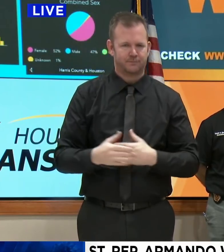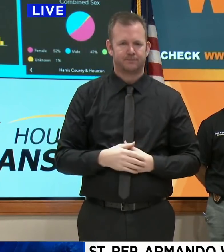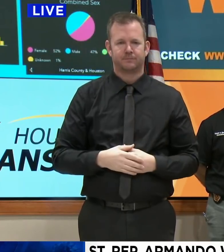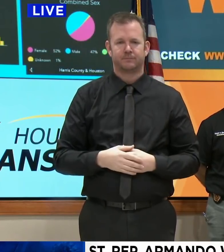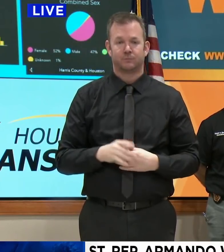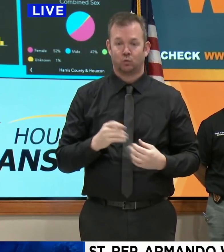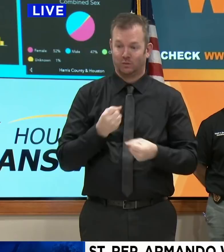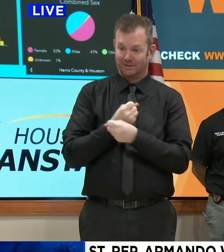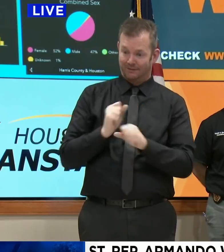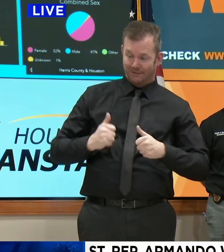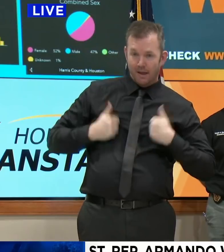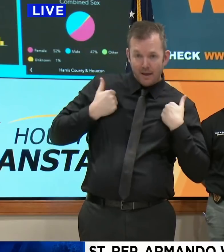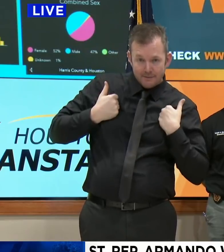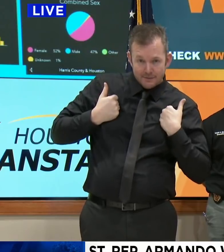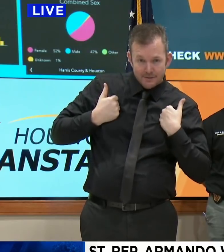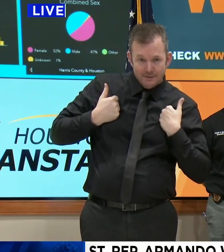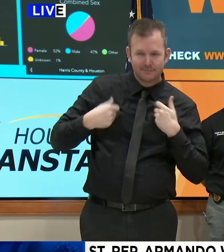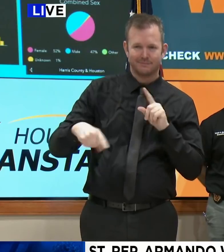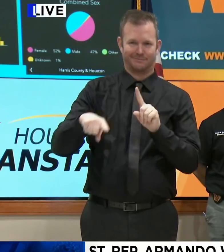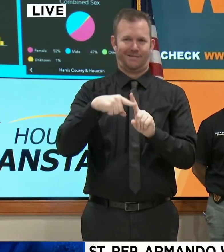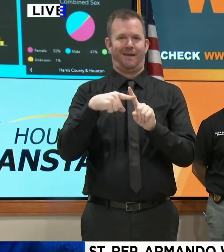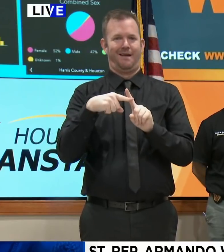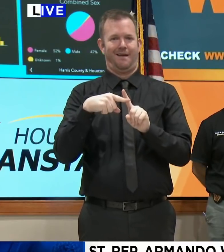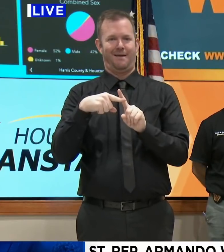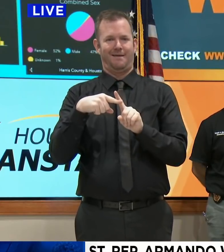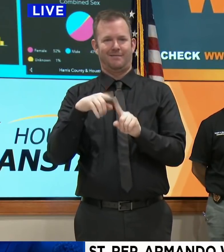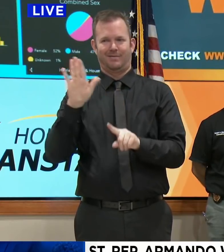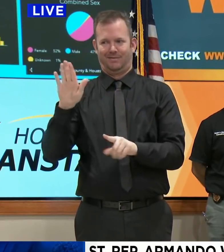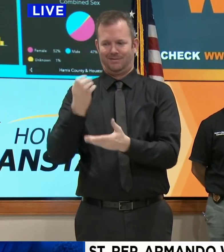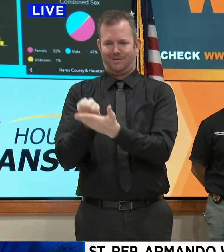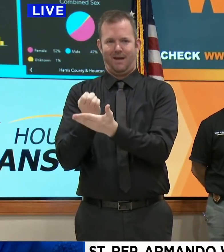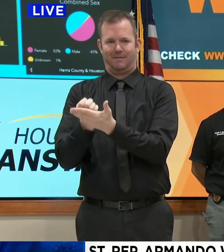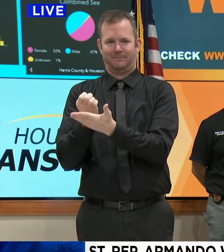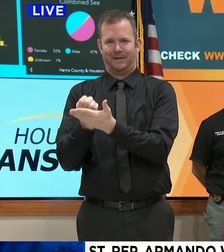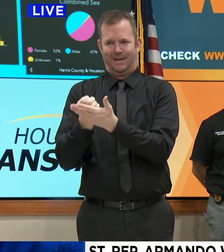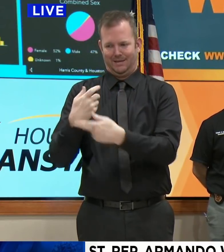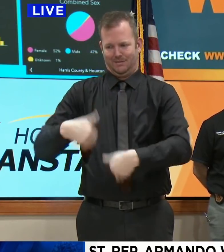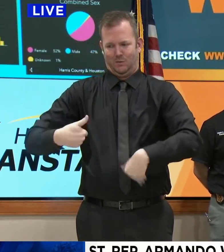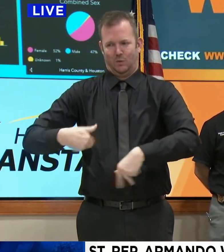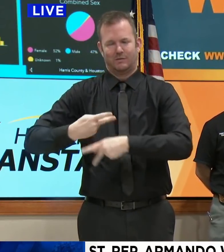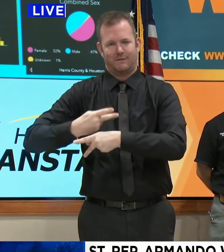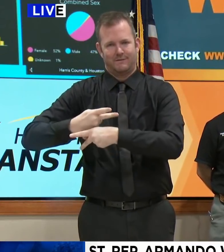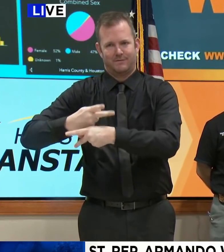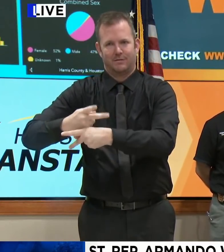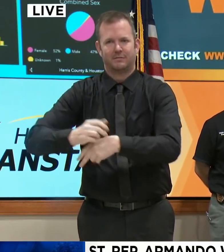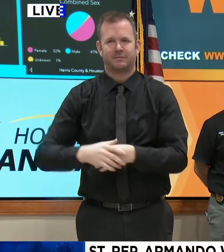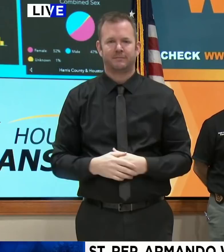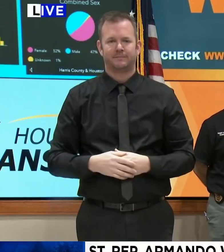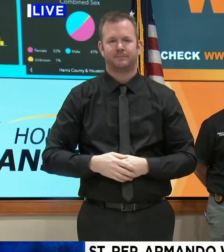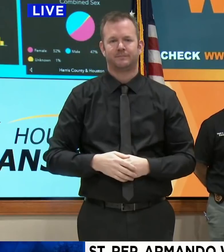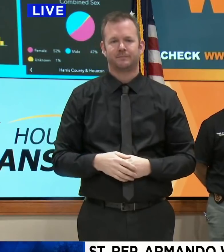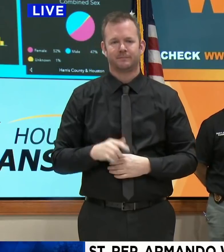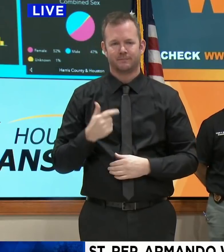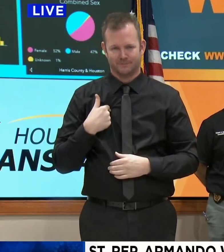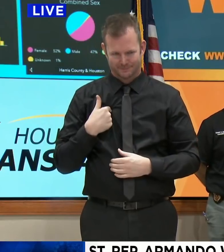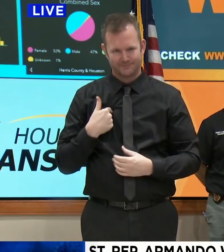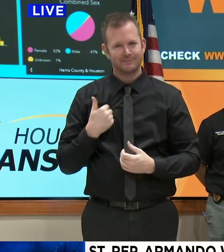recovery that responsibly ensures the health and economic ensures the health and economic well being of the people of well being of the people of Harris County we need to